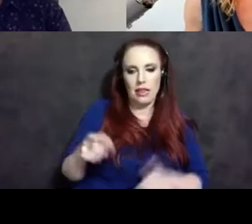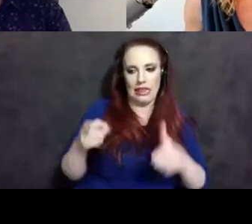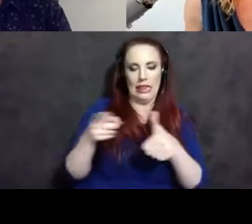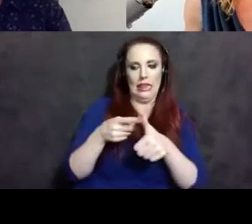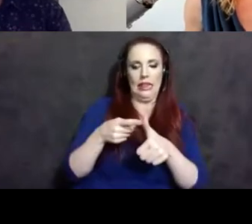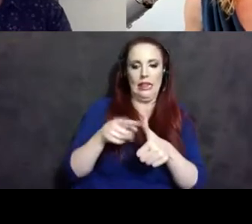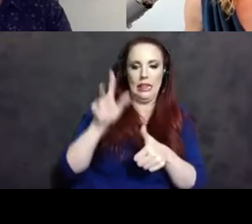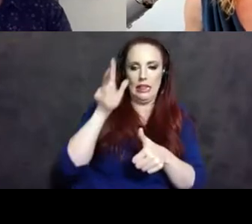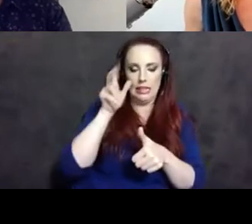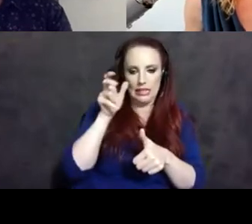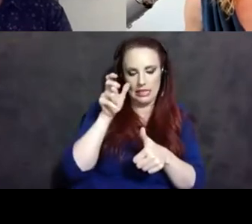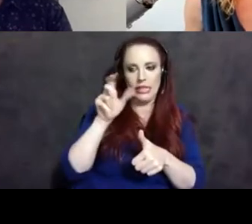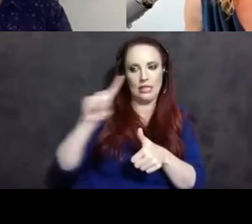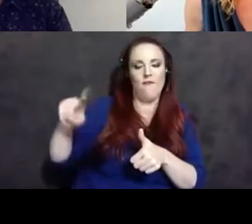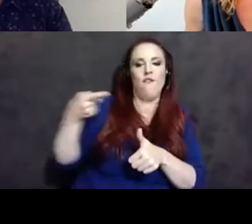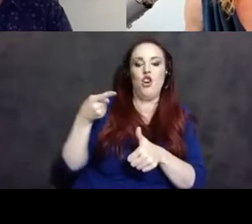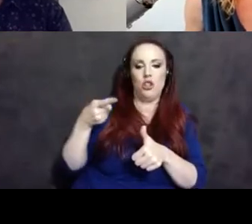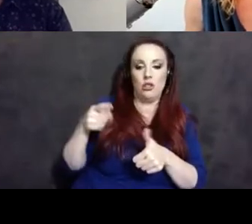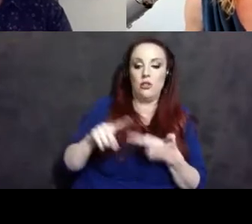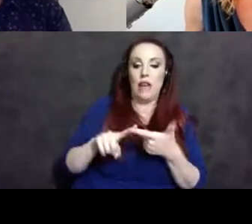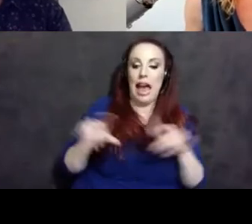And the sharing of power, as well.